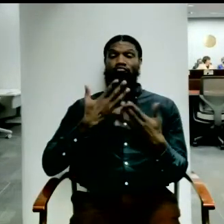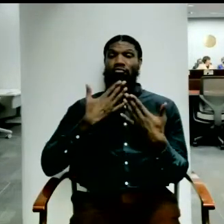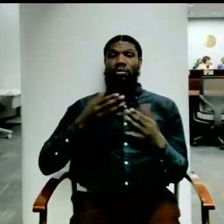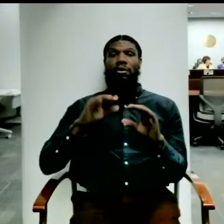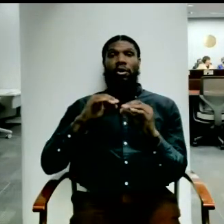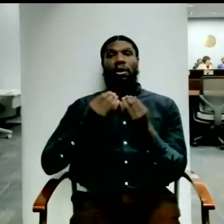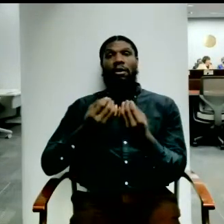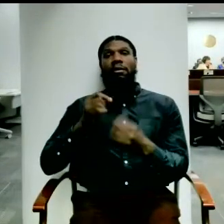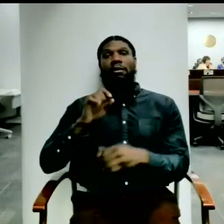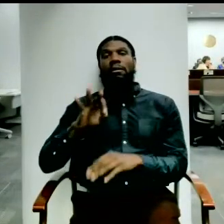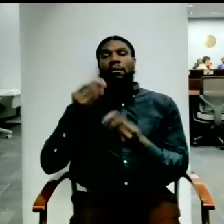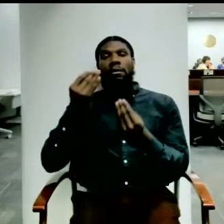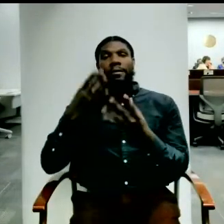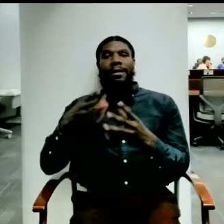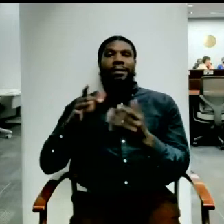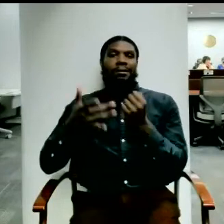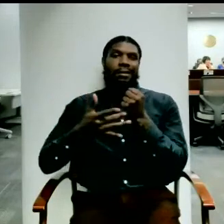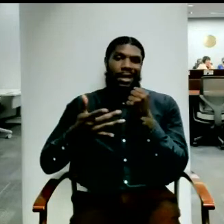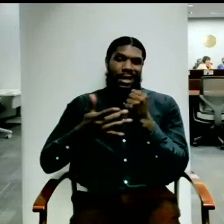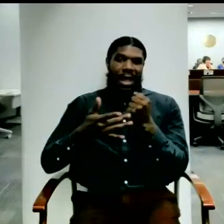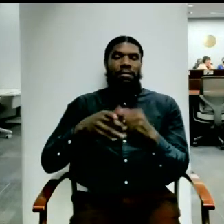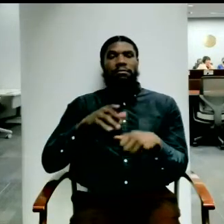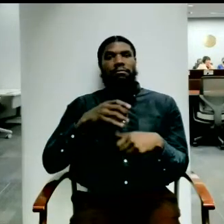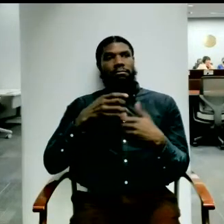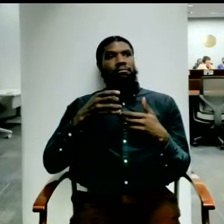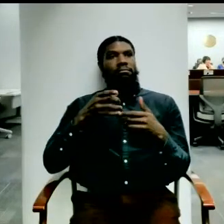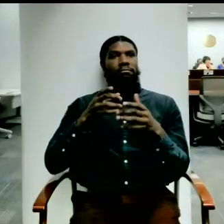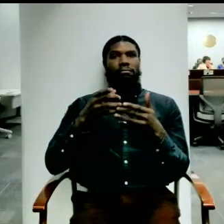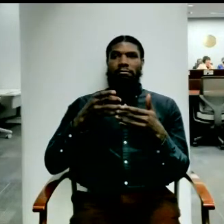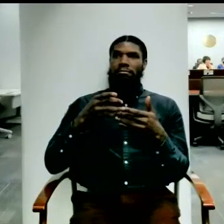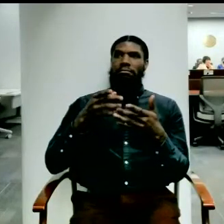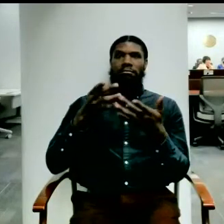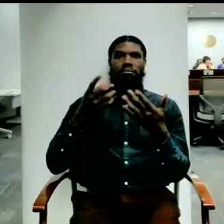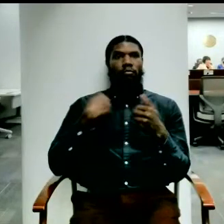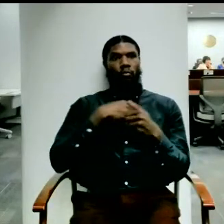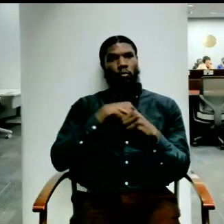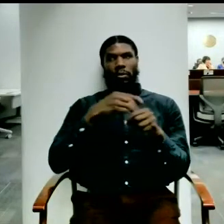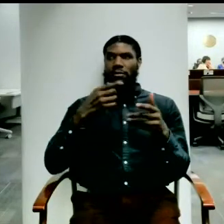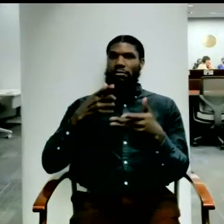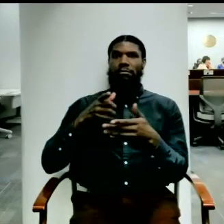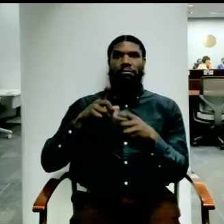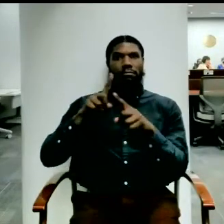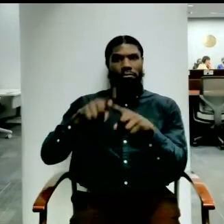information technology, who are making sure we can broadcast um as well here in person. The